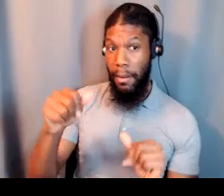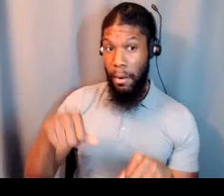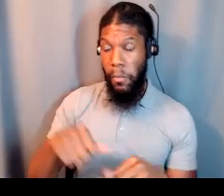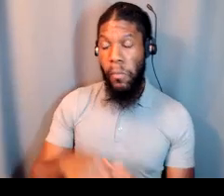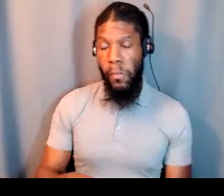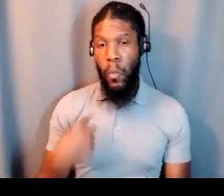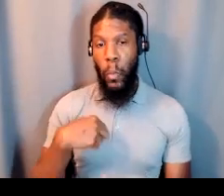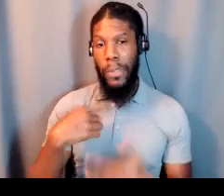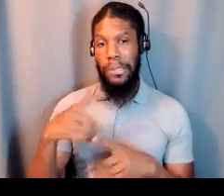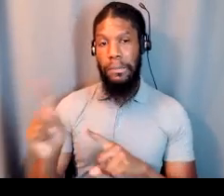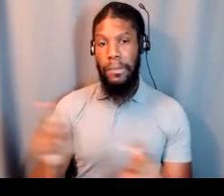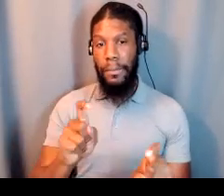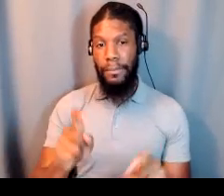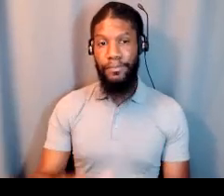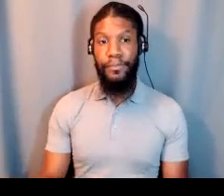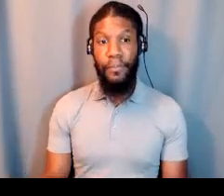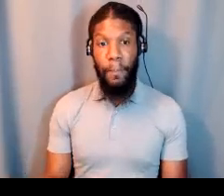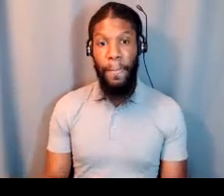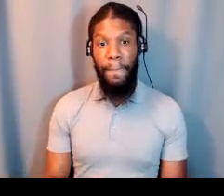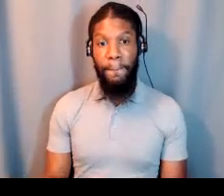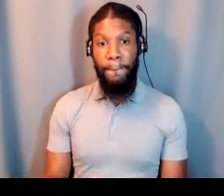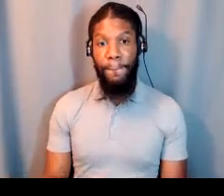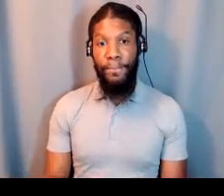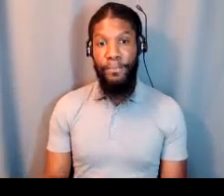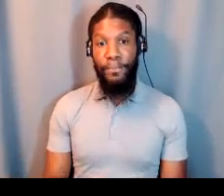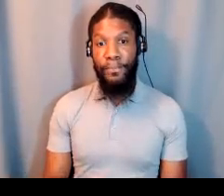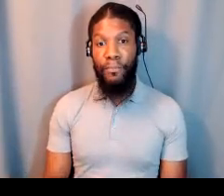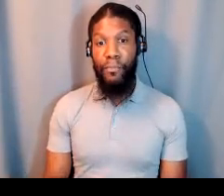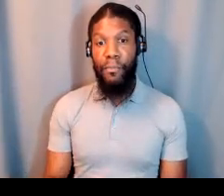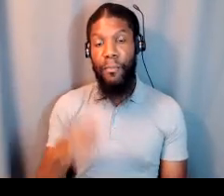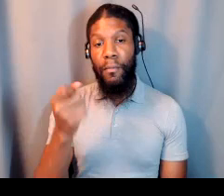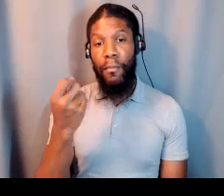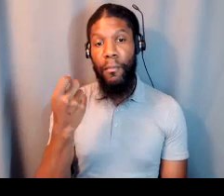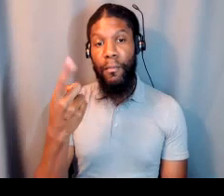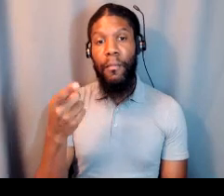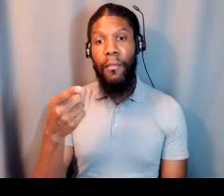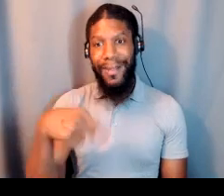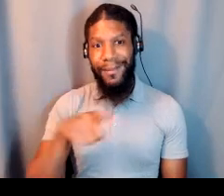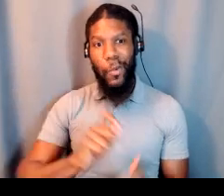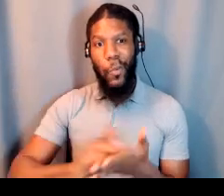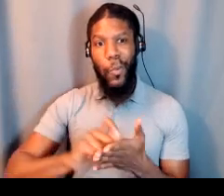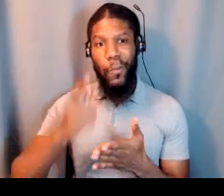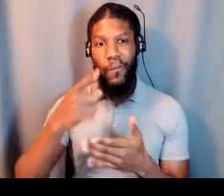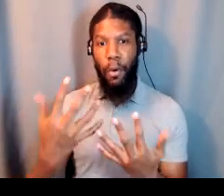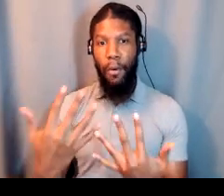More than this, though, consultants also remind students that they are writing for an audience. For instance, one consultant in this study asked,